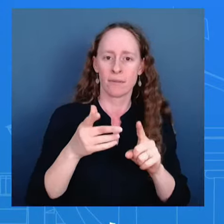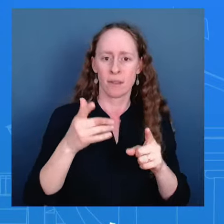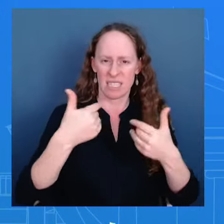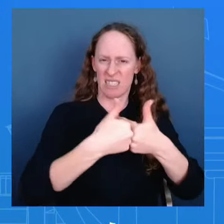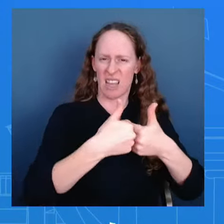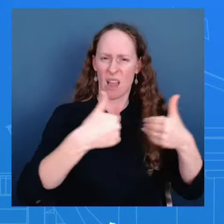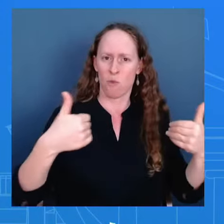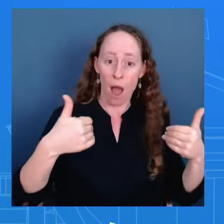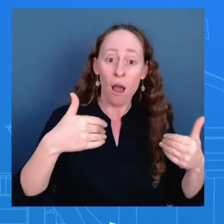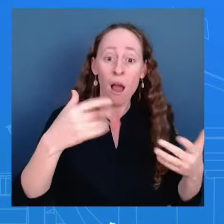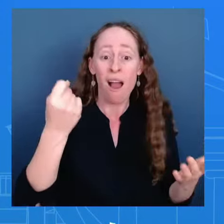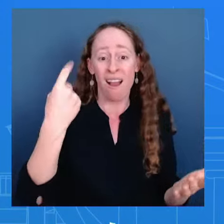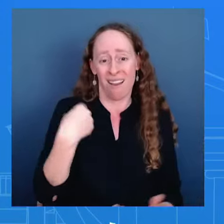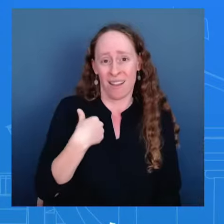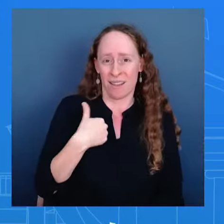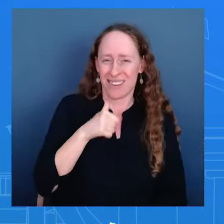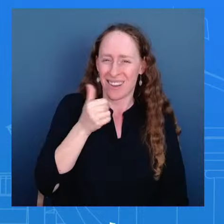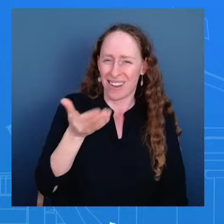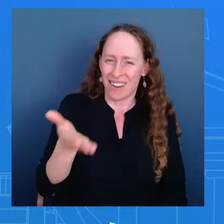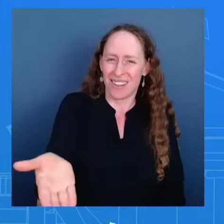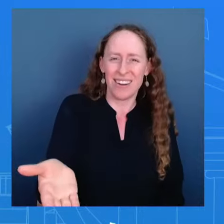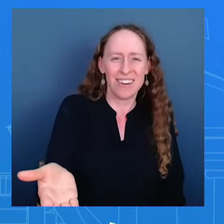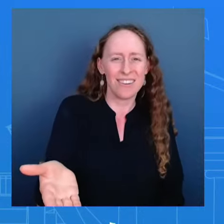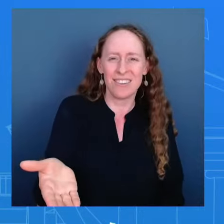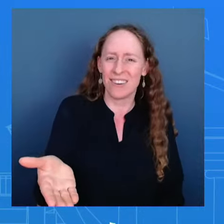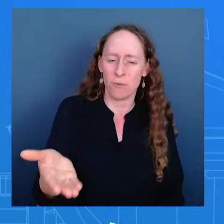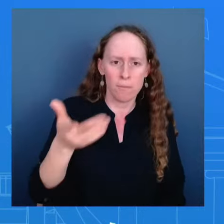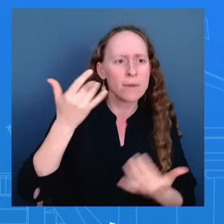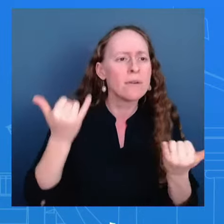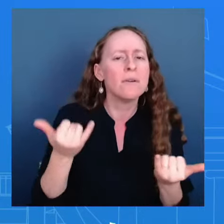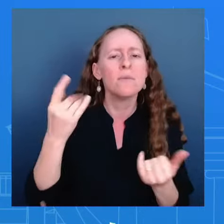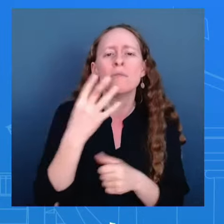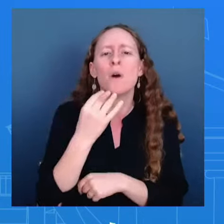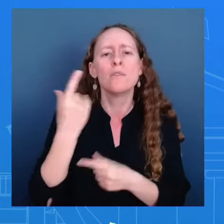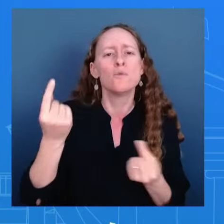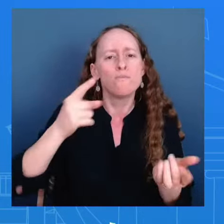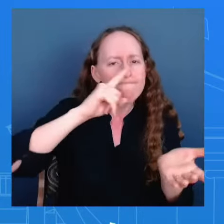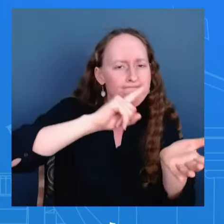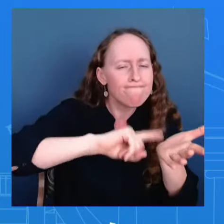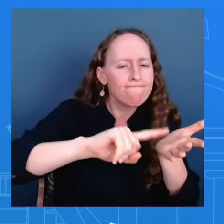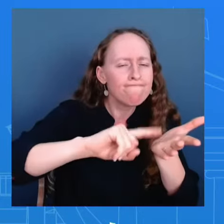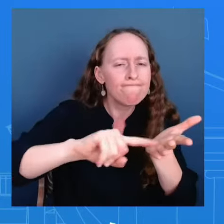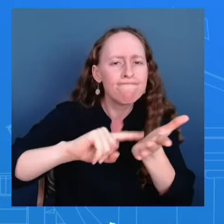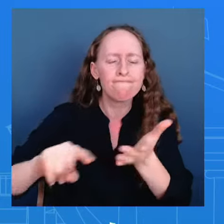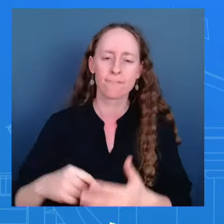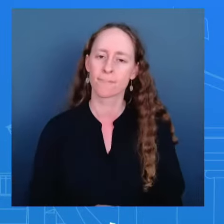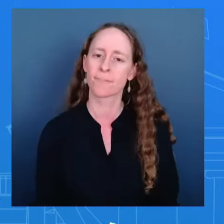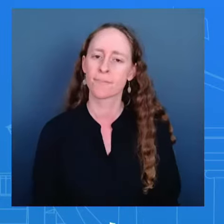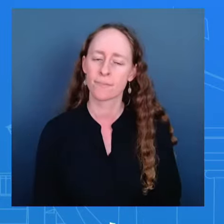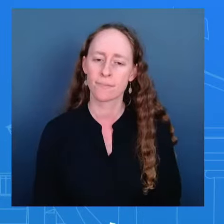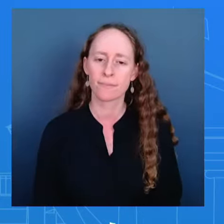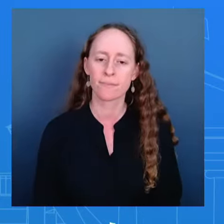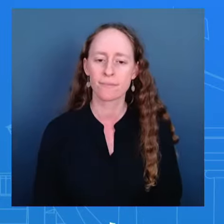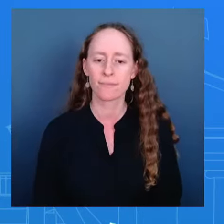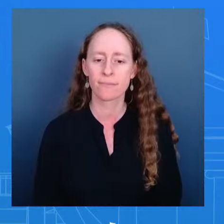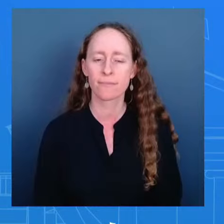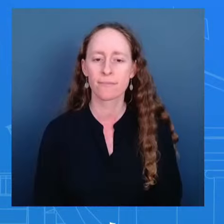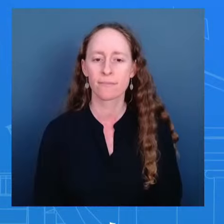It's important to let them investigate it. The Press: I have questions on different topics, but one quick follow up on Rafah,